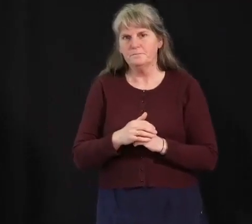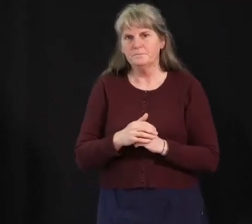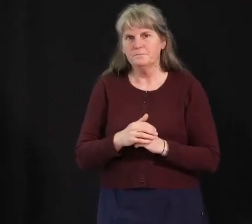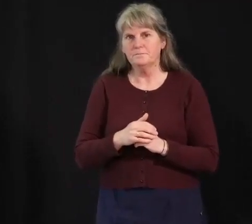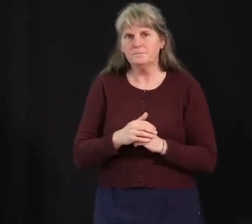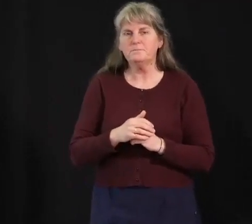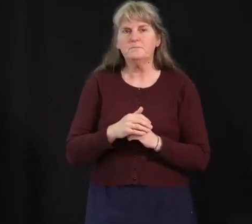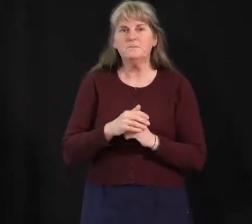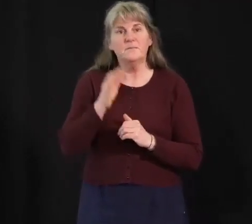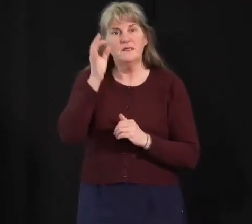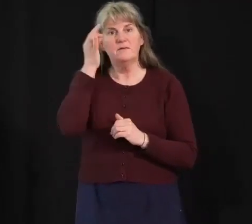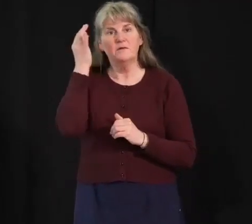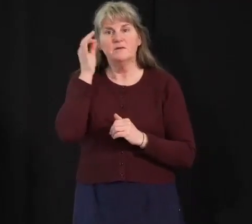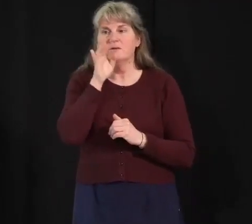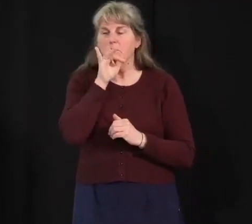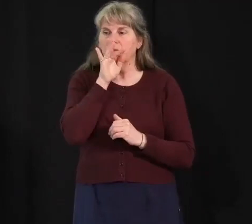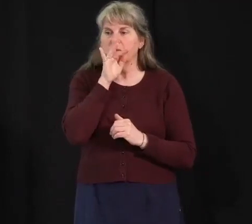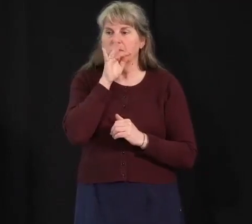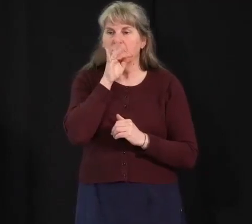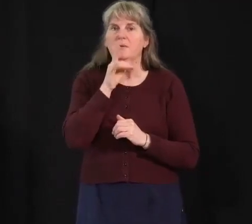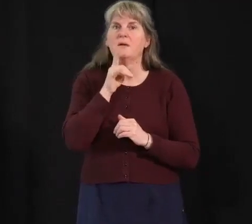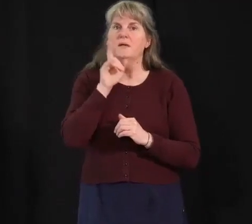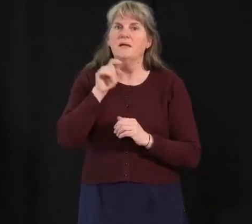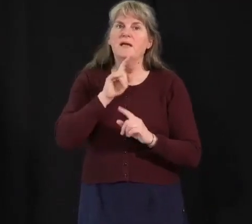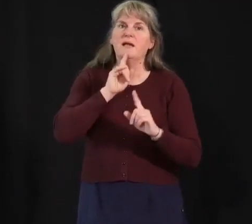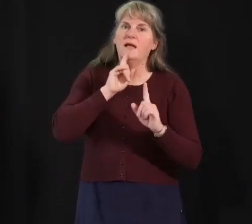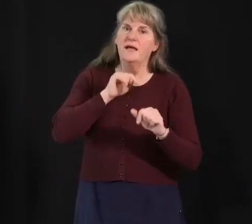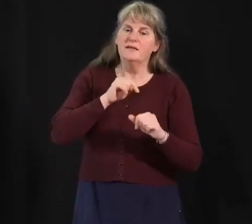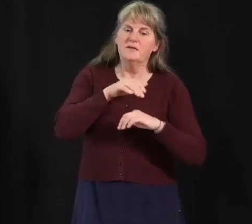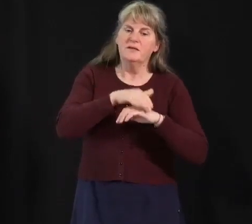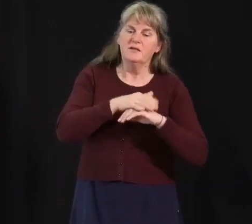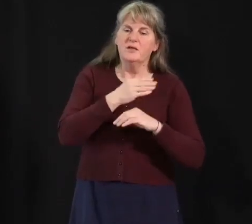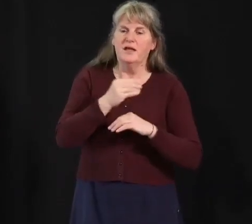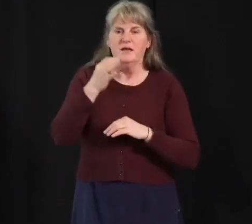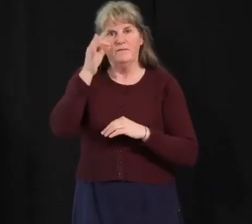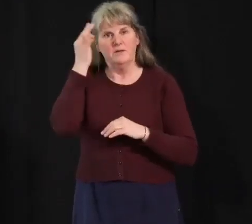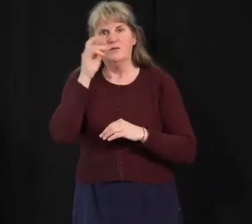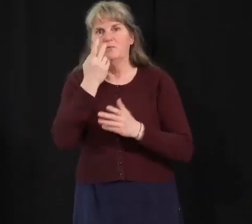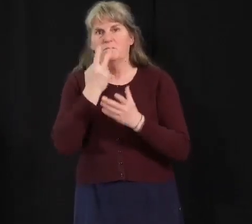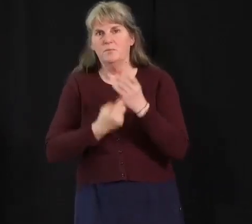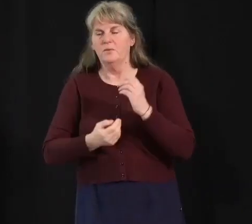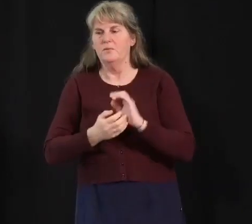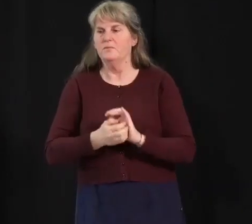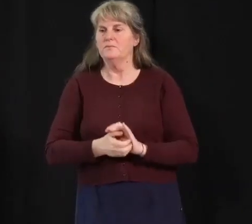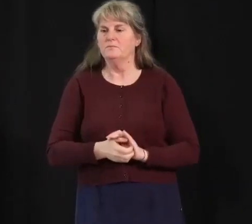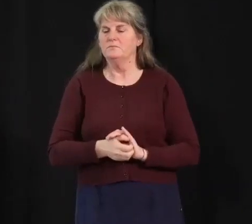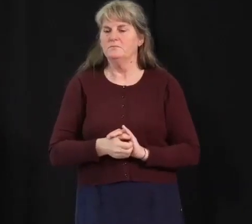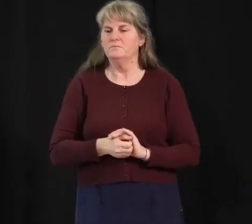Moderator: A follow-up? Reporter: I don't. Thank you. Moderator: We will move to